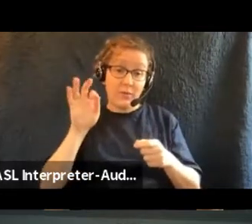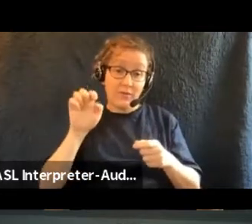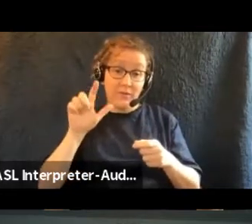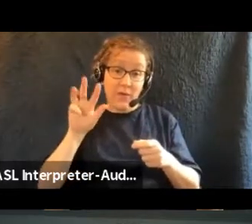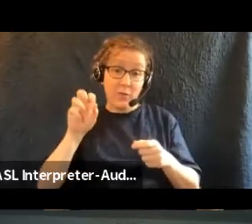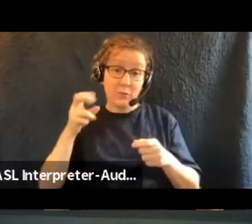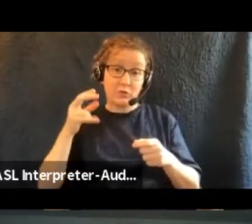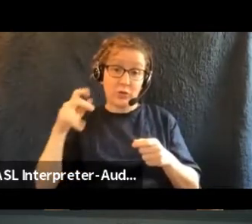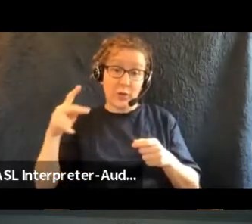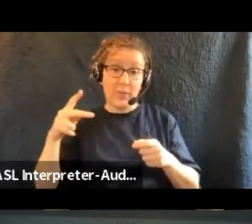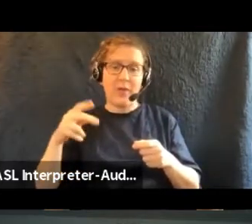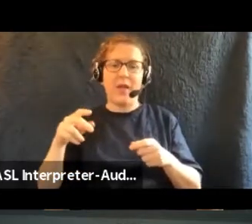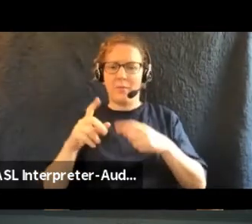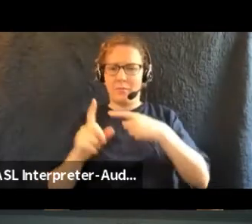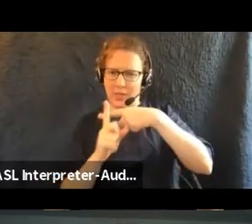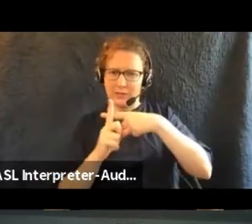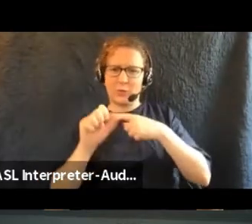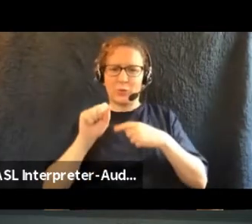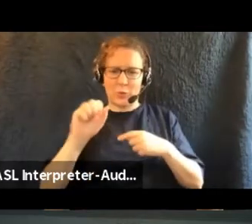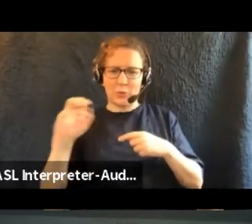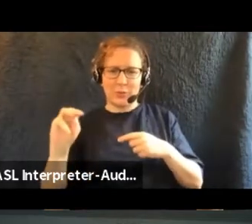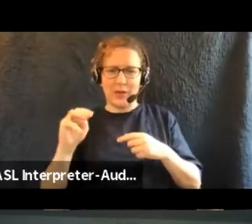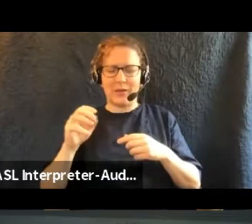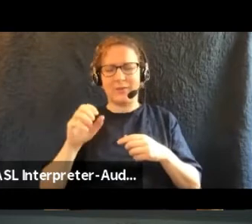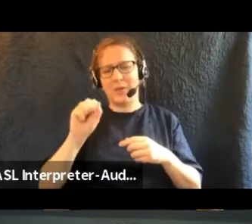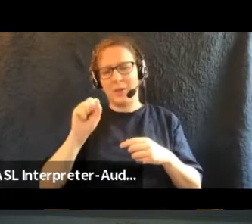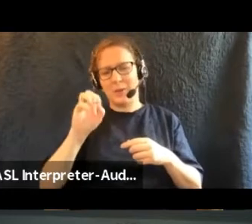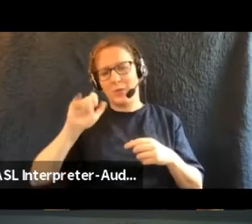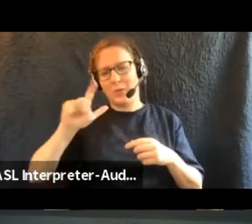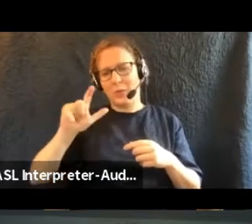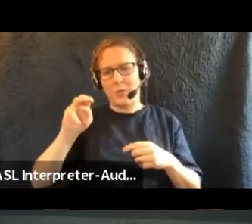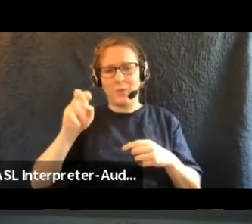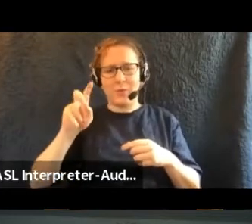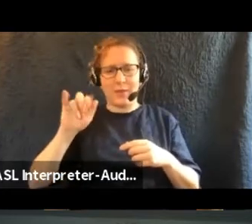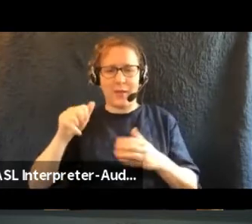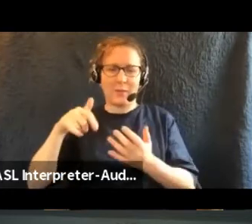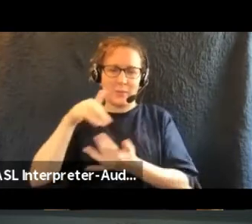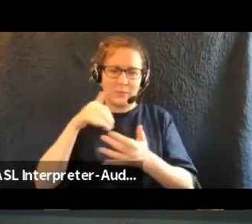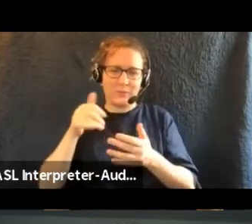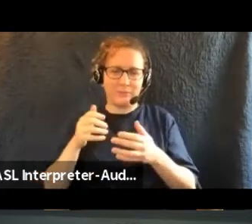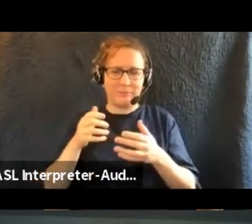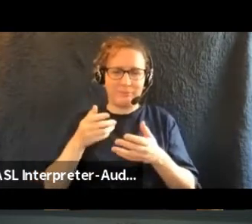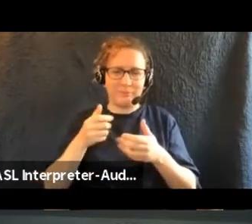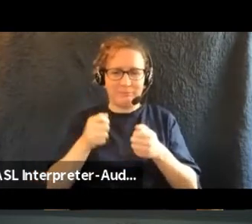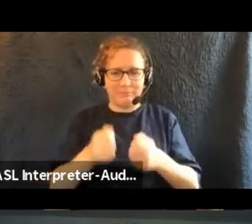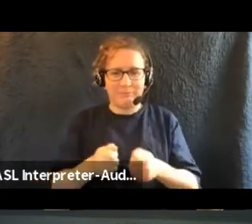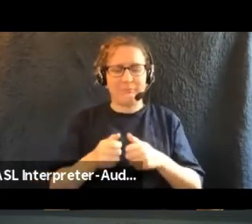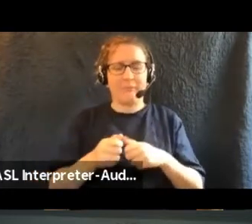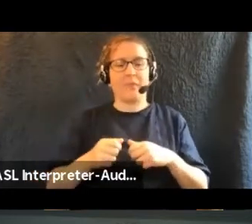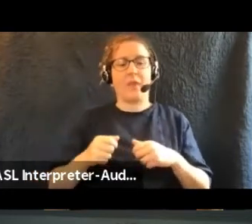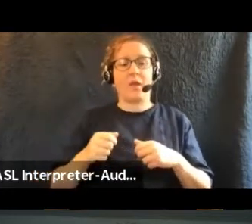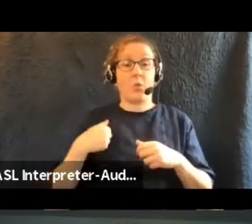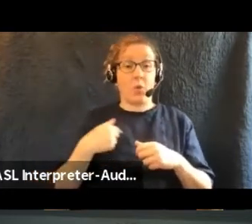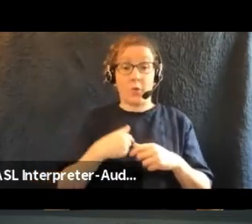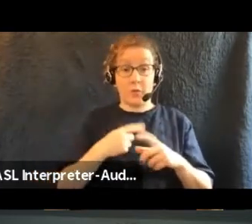IREX is an international nonprofit organization that strives to build a more just, prosperous